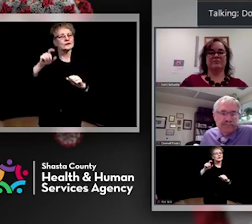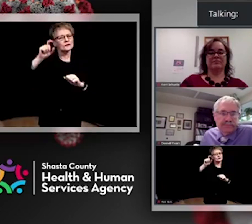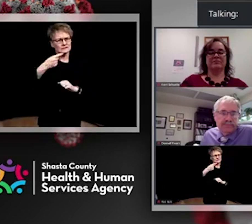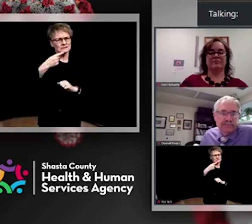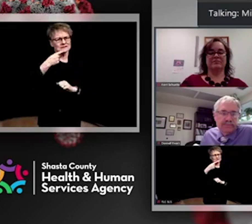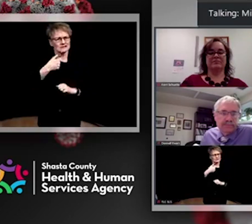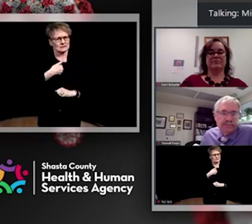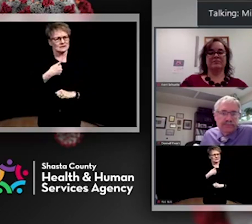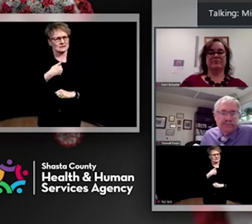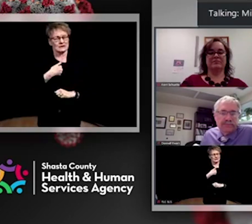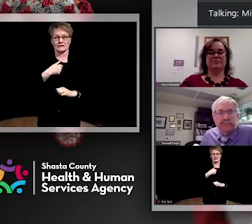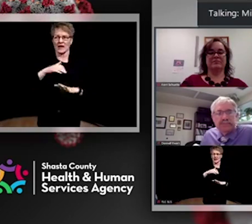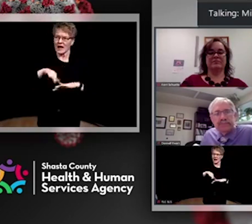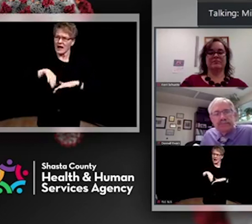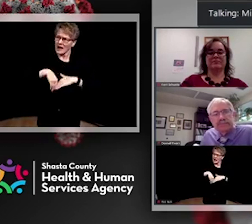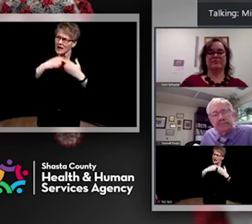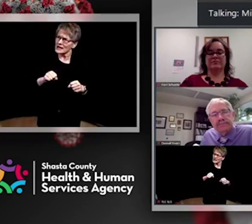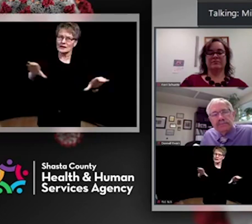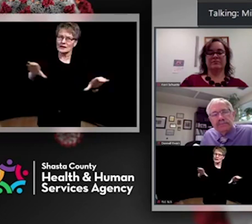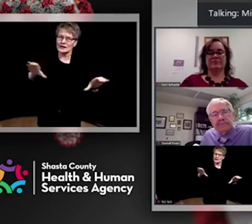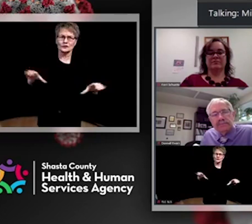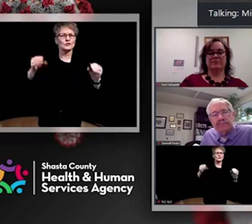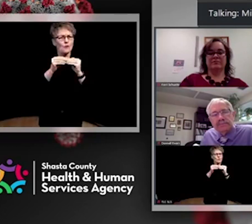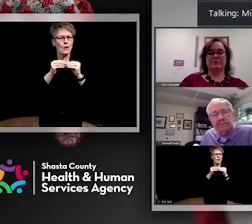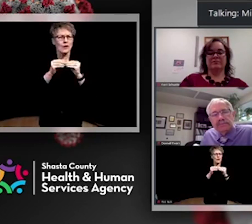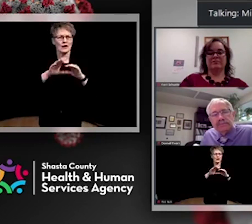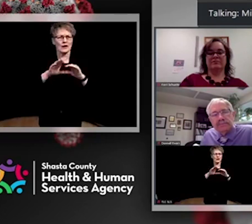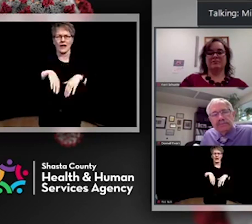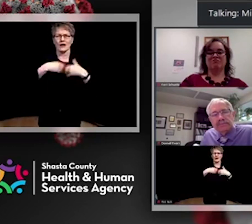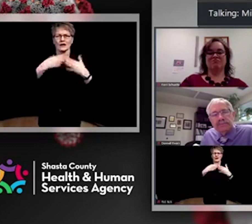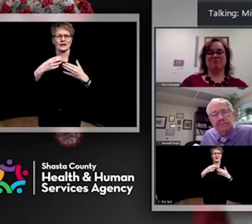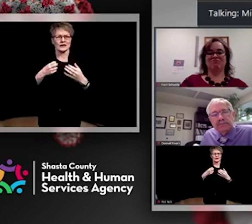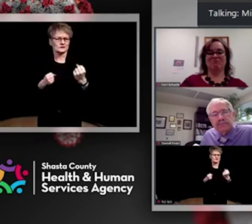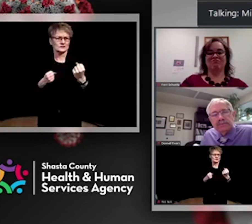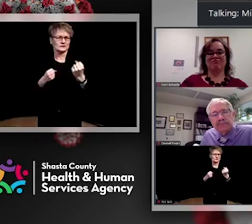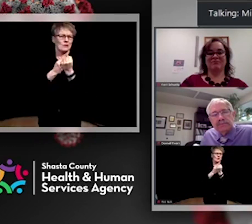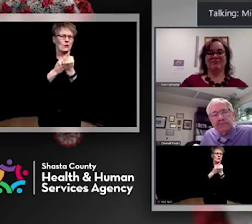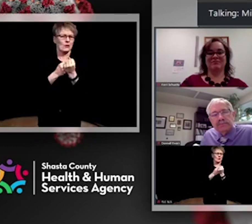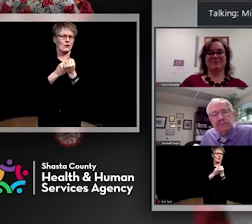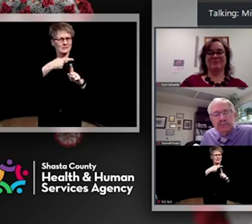What can we do more? I'm trying not to get depressed here because, as Dr. Ramstrom said,